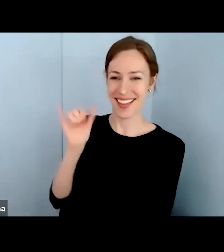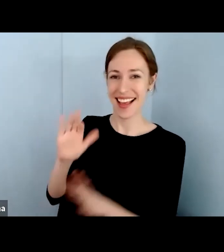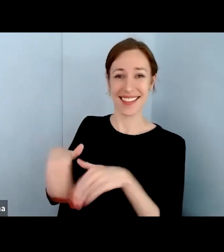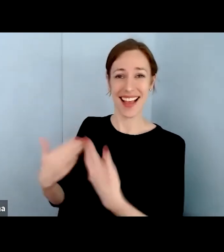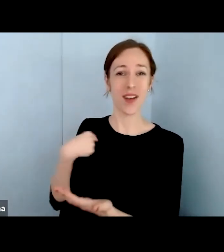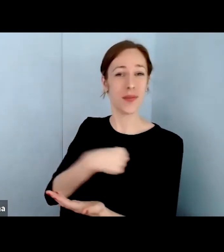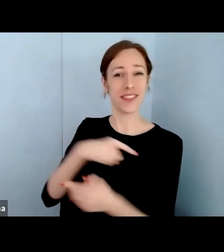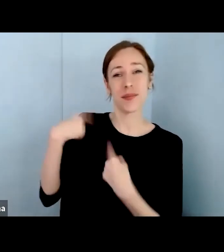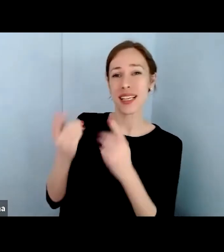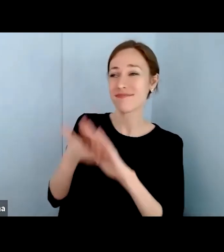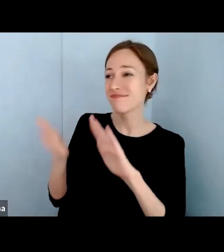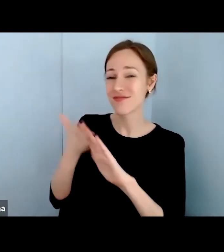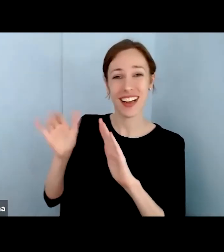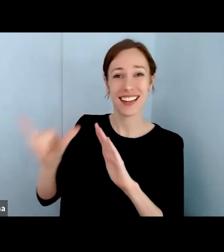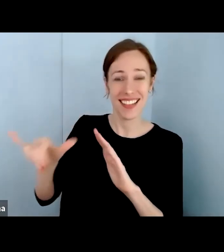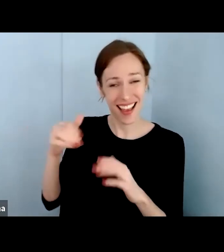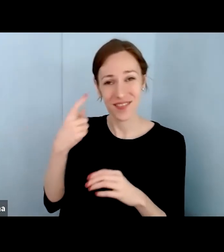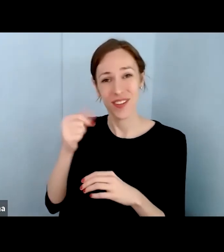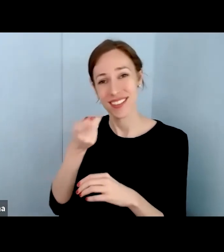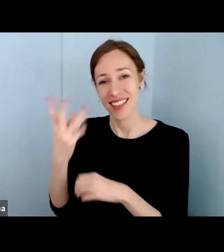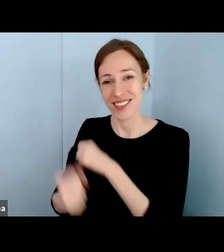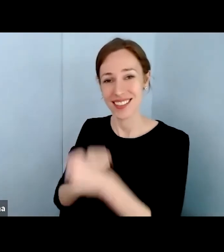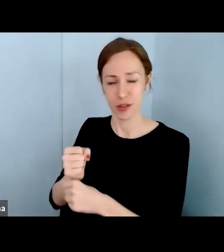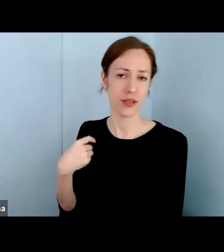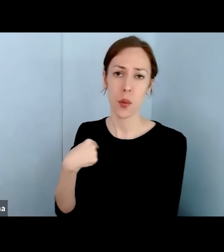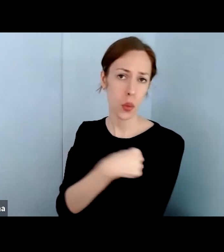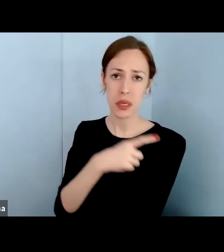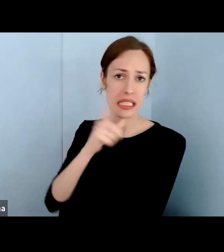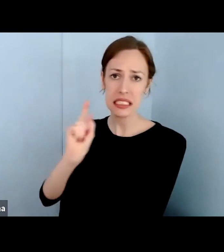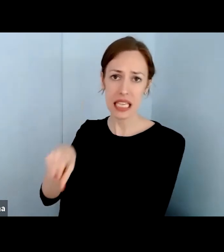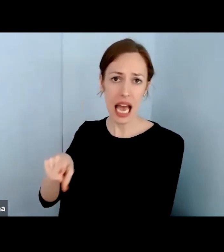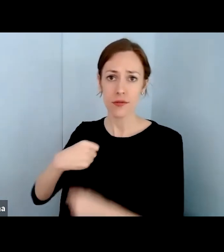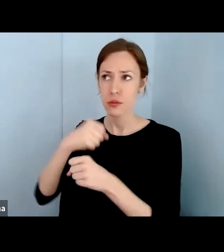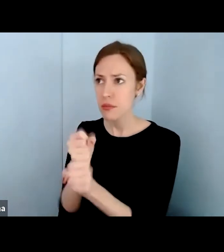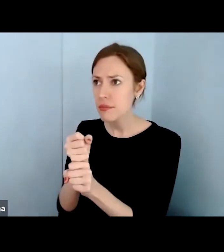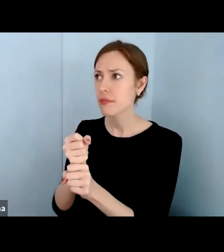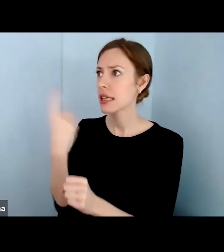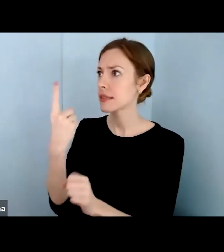We haven't had to build anything sophisticated or anything.